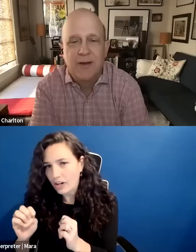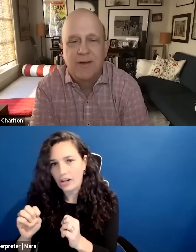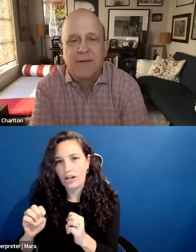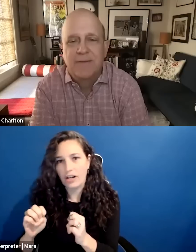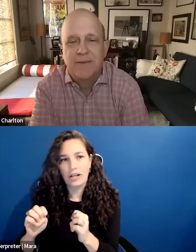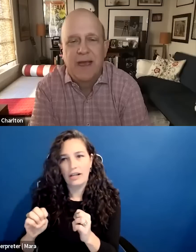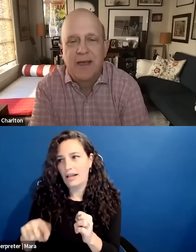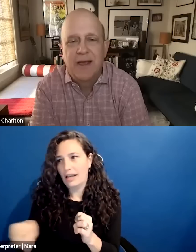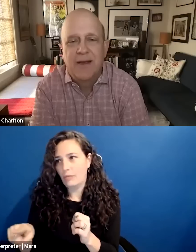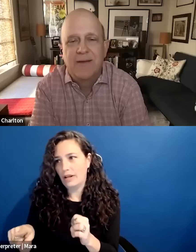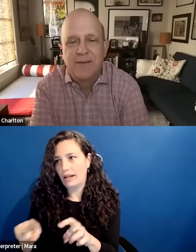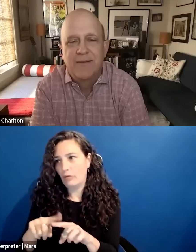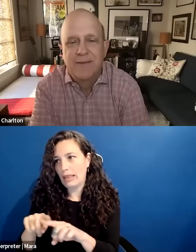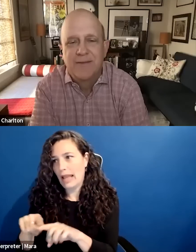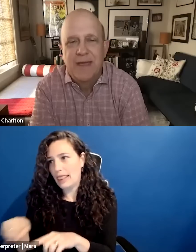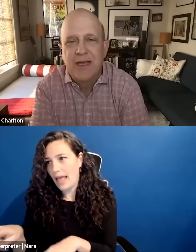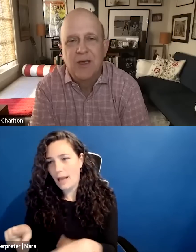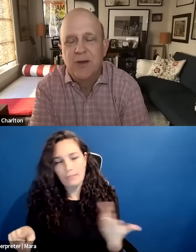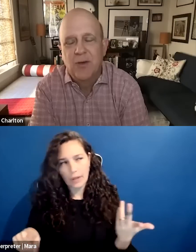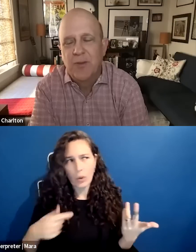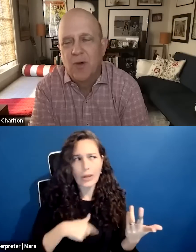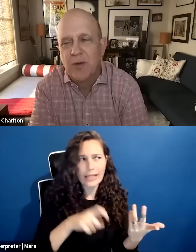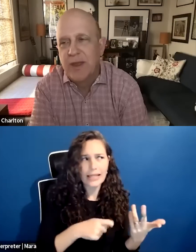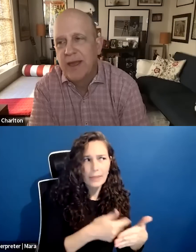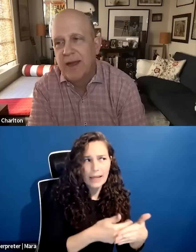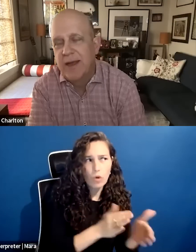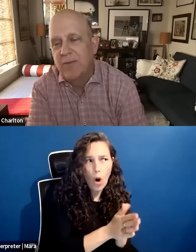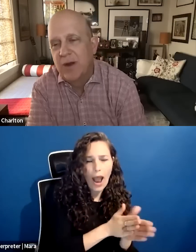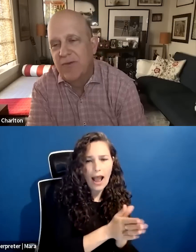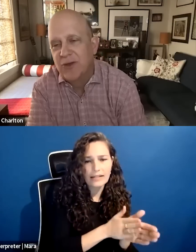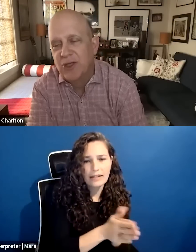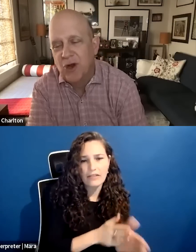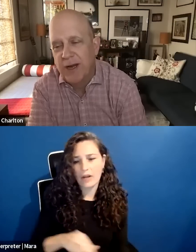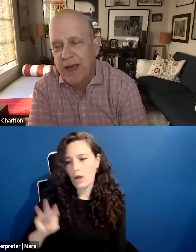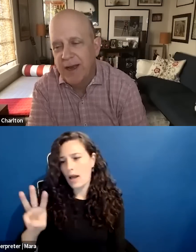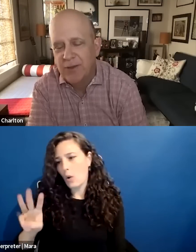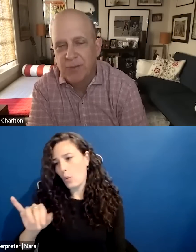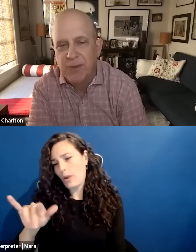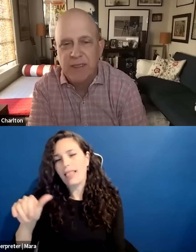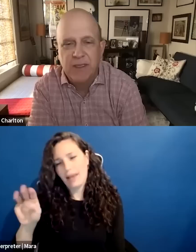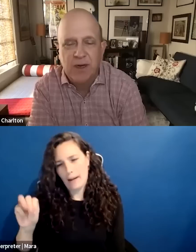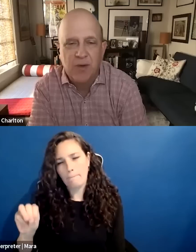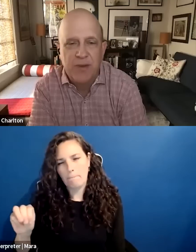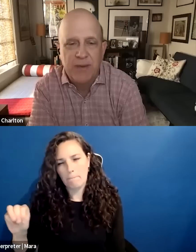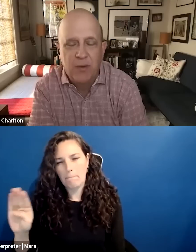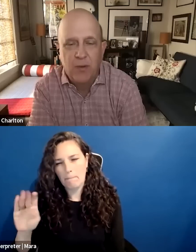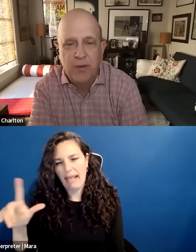Some more ways, yeah, to be more proactive. Yeah, I couldn't agree more with that. When I first started out, I was amazed at the number of people would say,